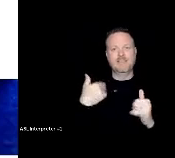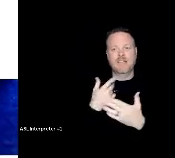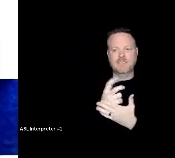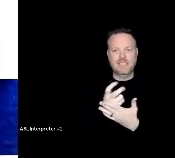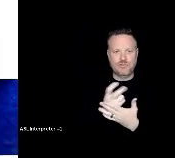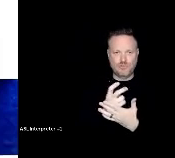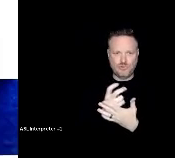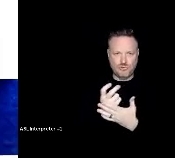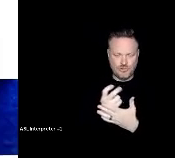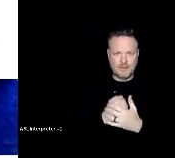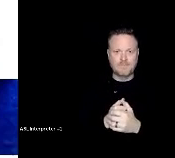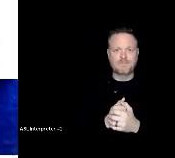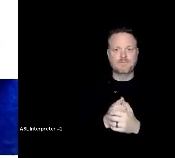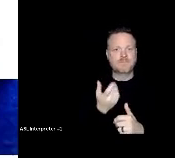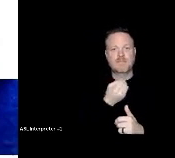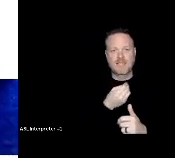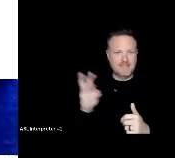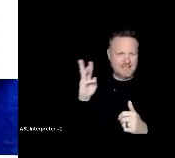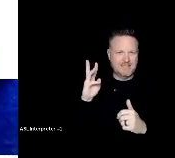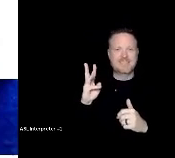He has several seizures a day, would be my guess.